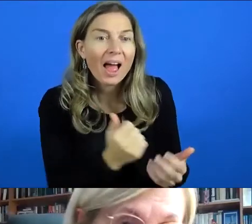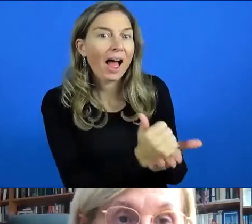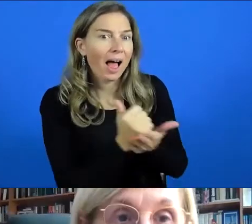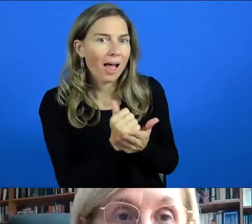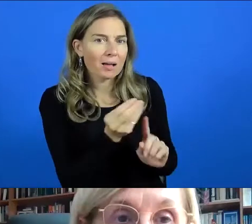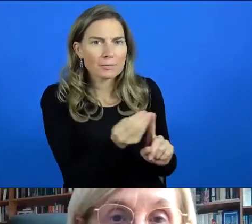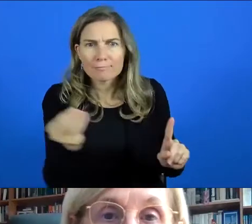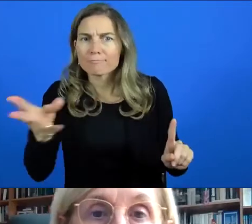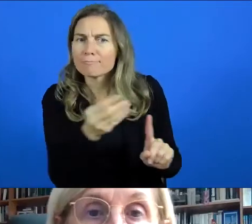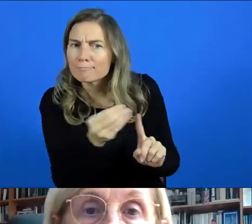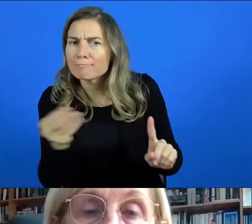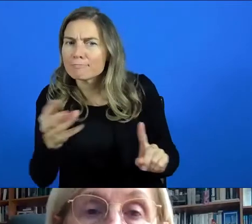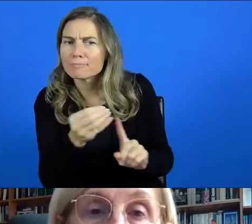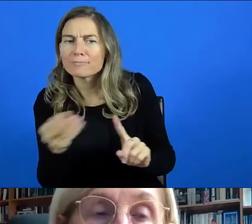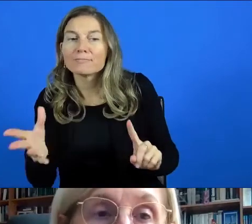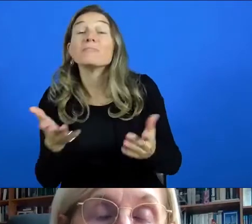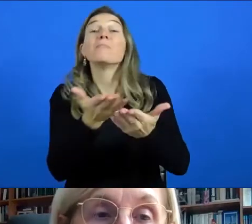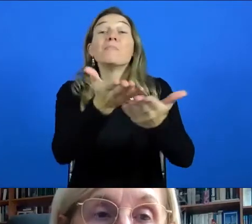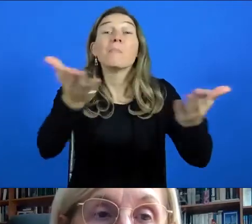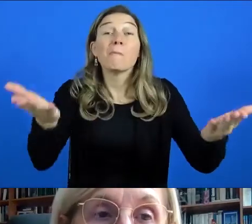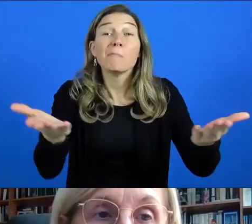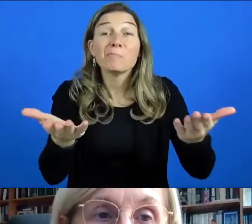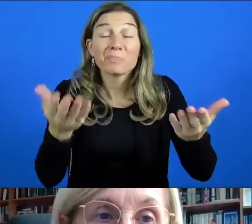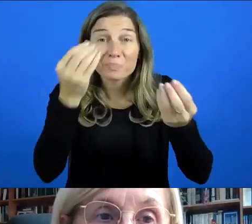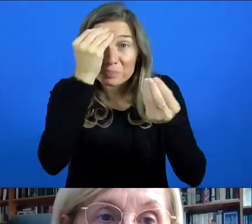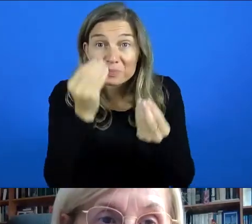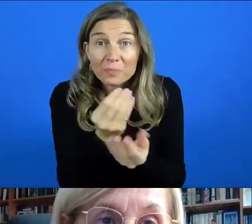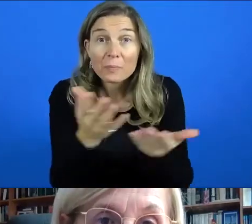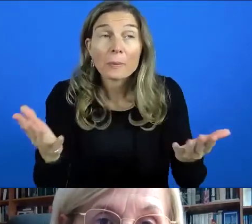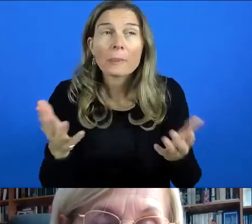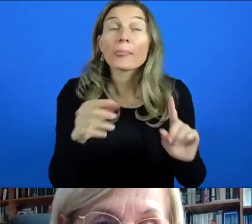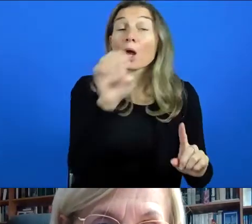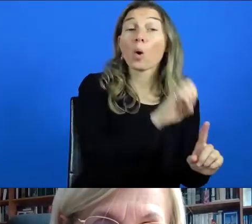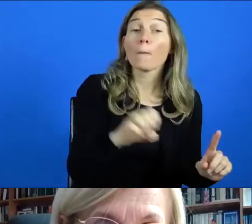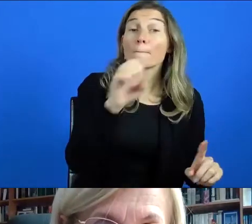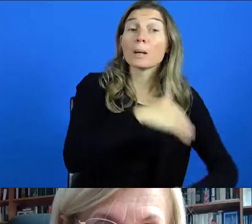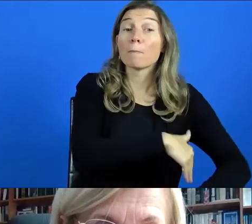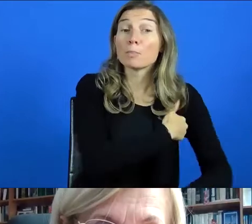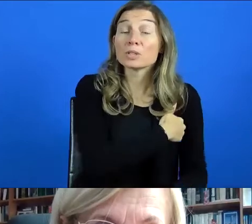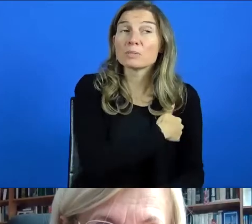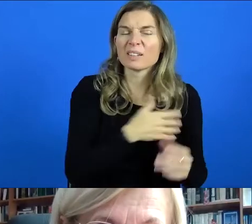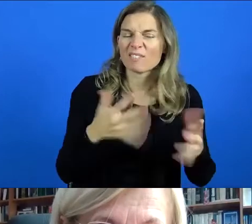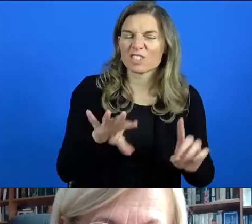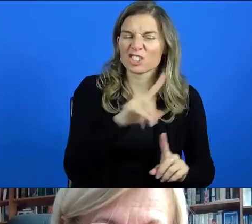We also had questions on whether the EU Ombudsman handle these inquiries related to issues outside the EU